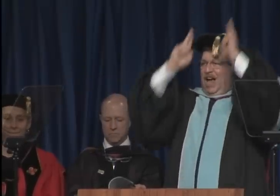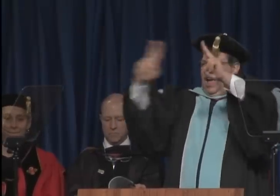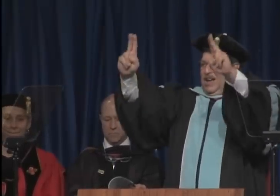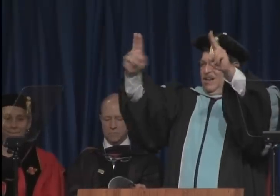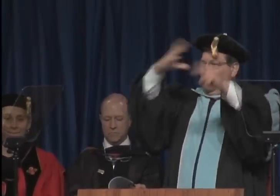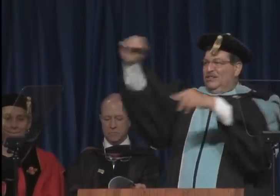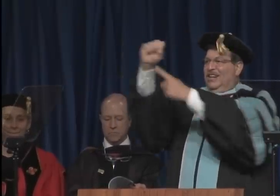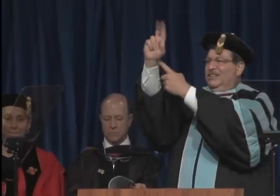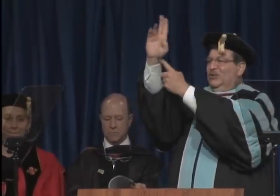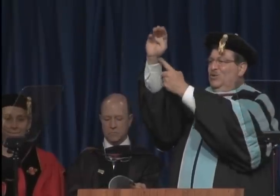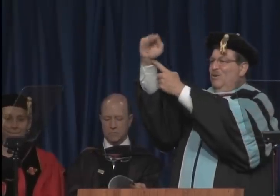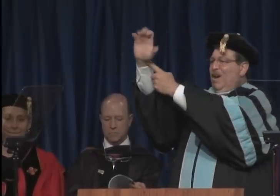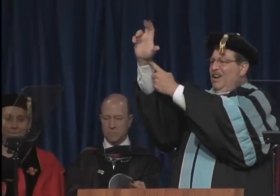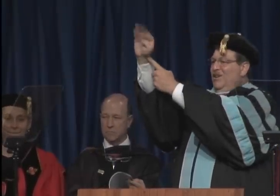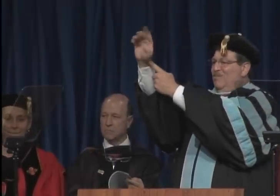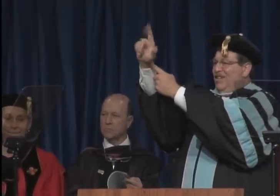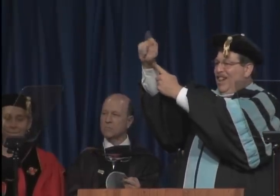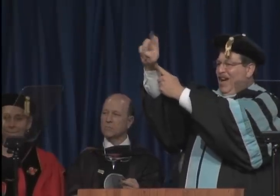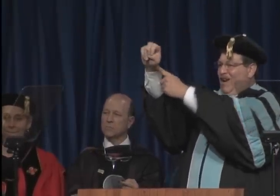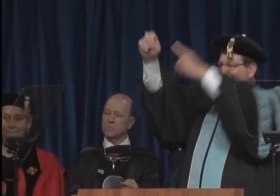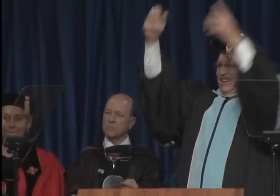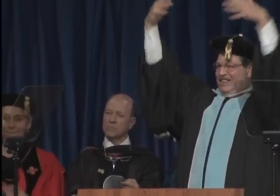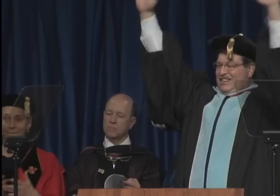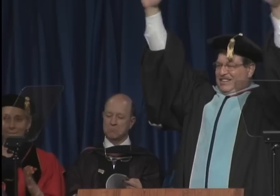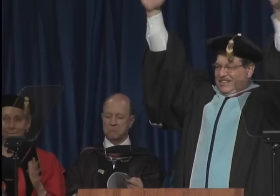Graduating with University Honors, Summa Cum Laude.